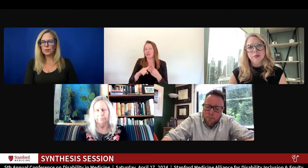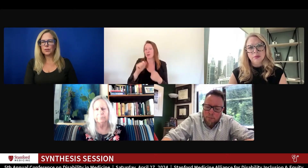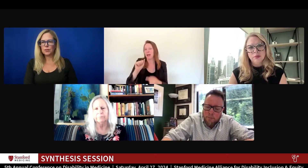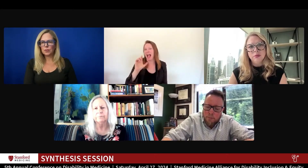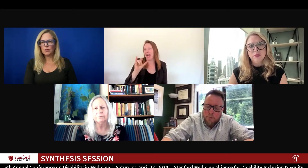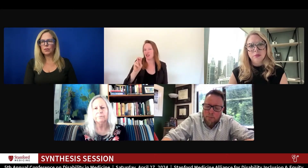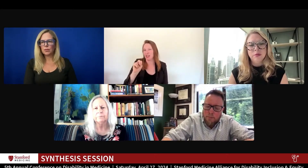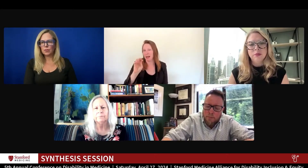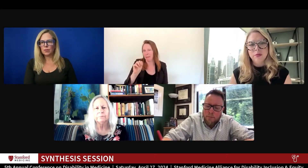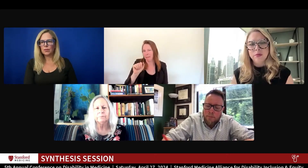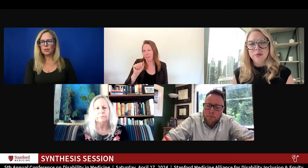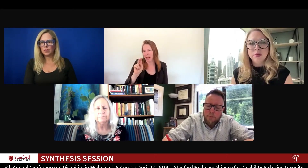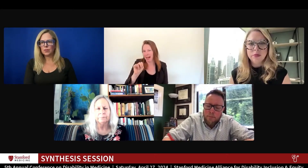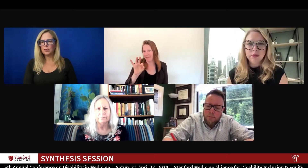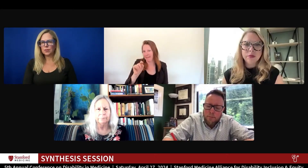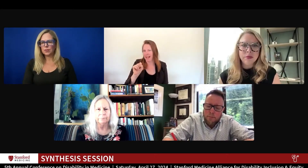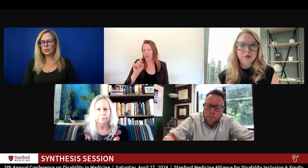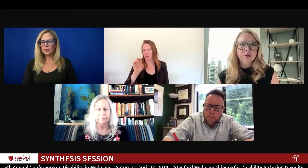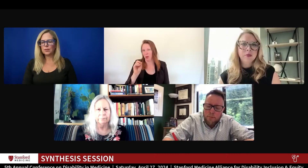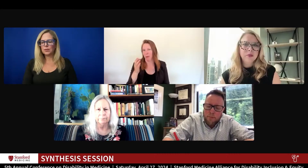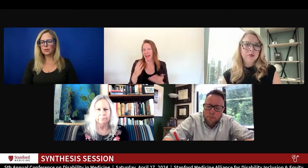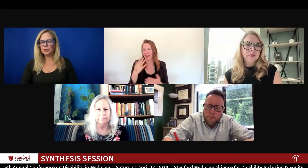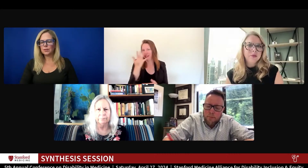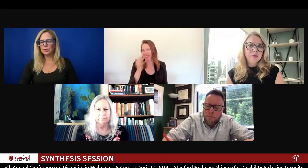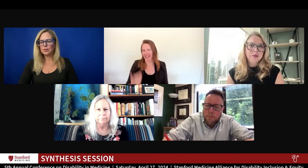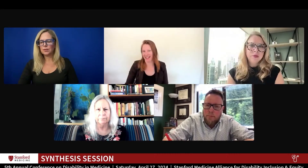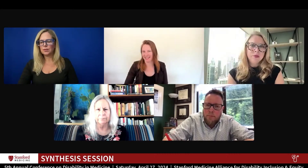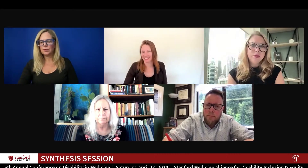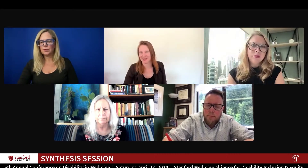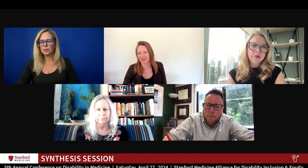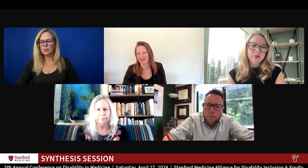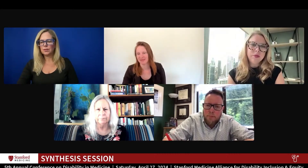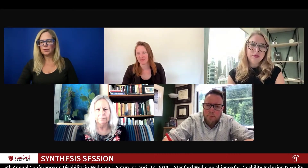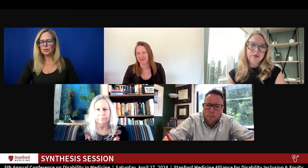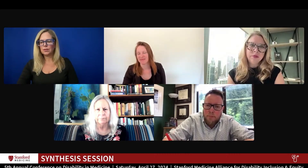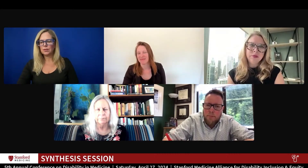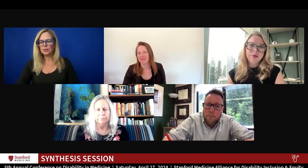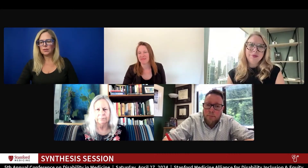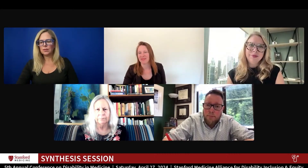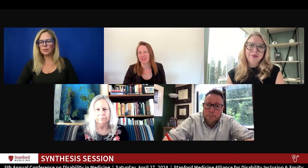way of stating it was, would be what should be our action manifesto, our call to action?